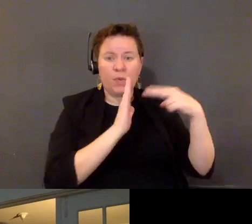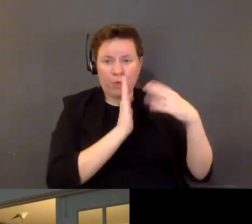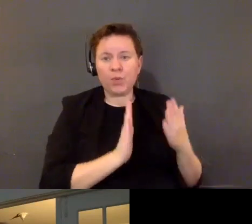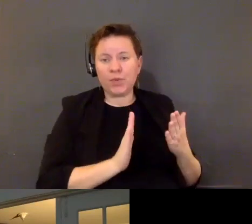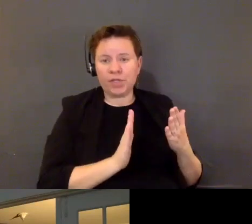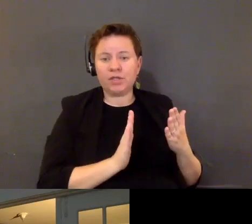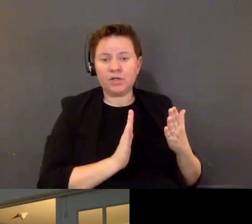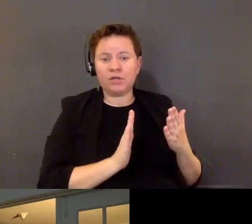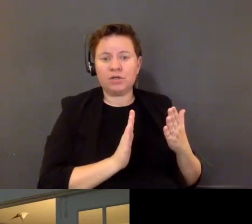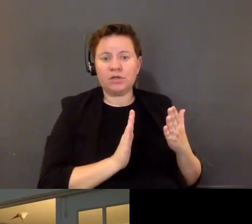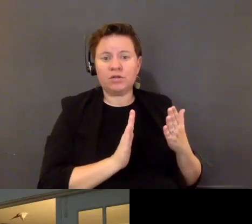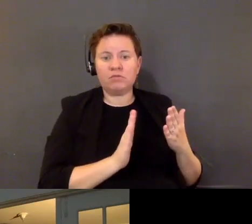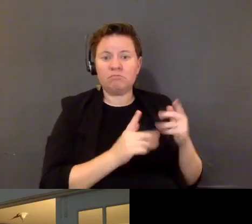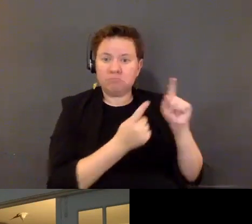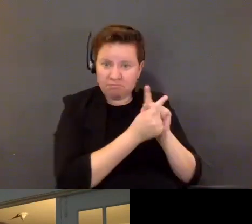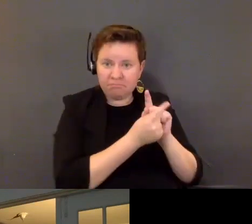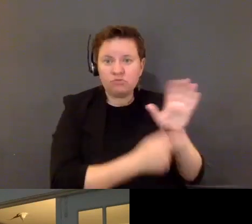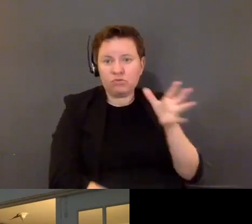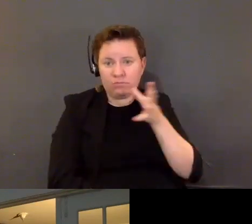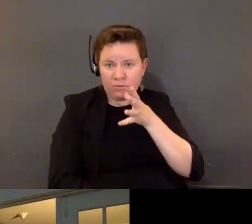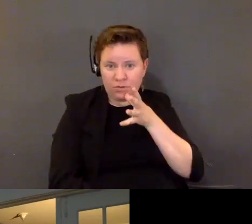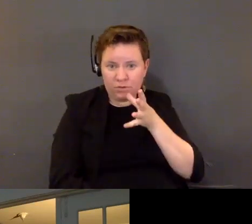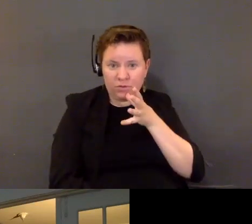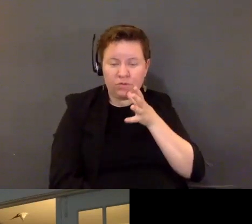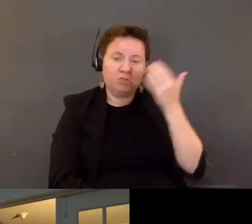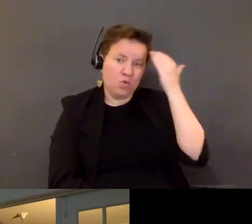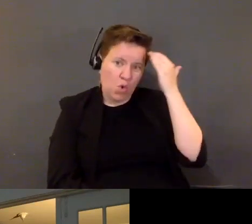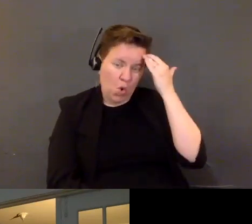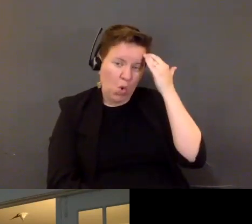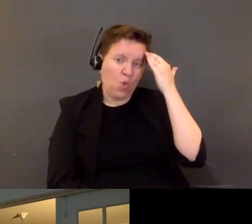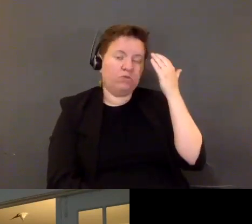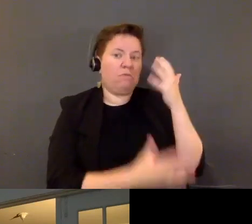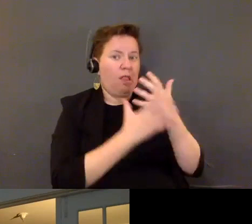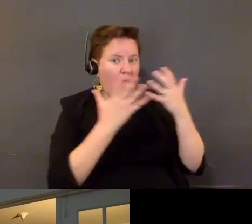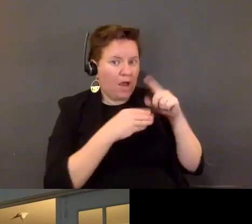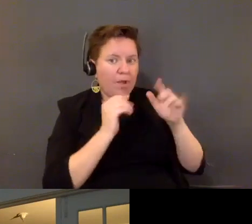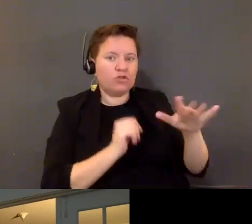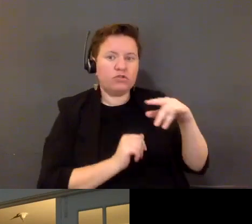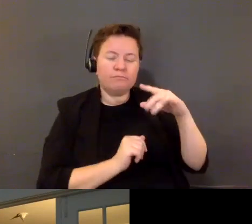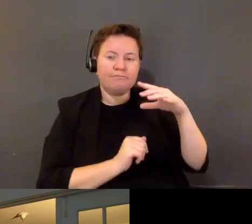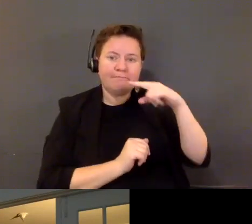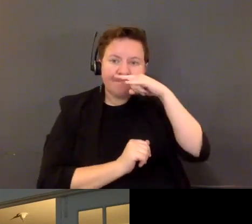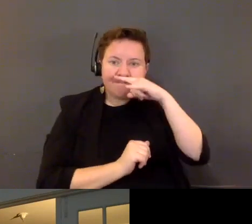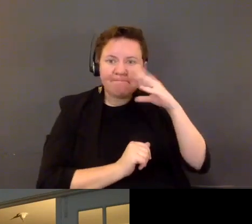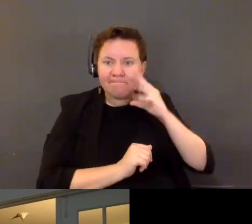has met your mother and knows a lot about your childhood and you know we've been to